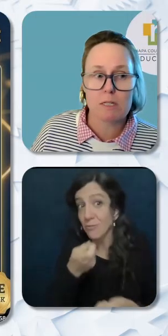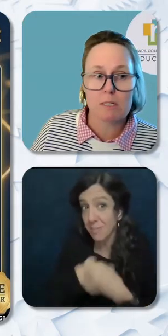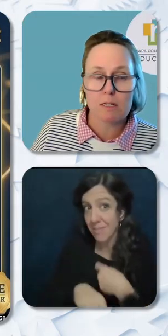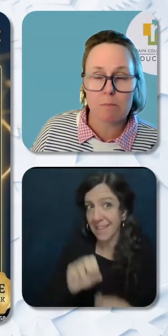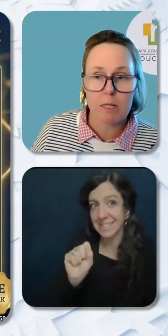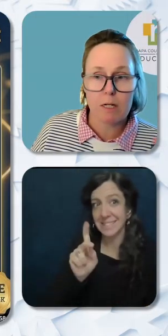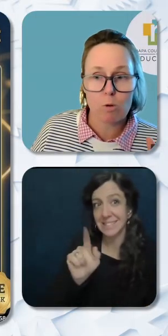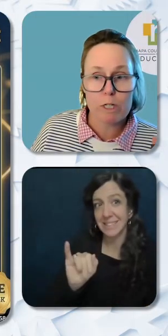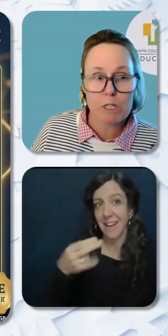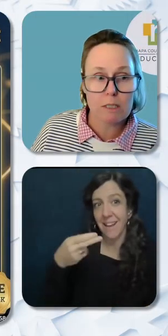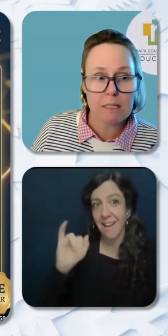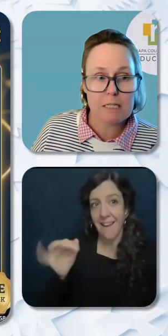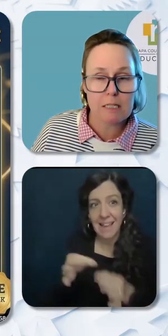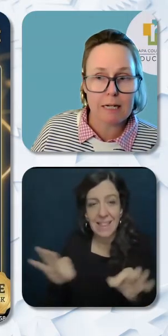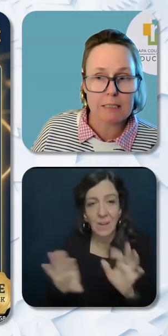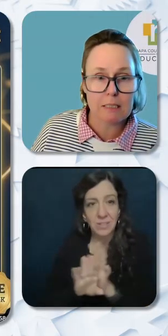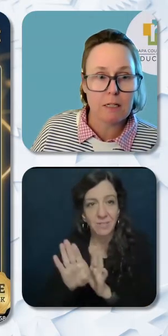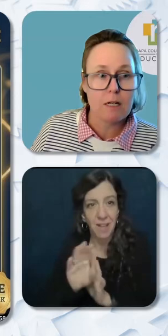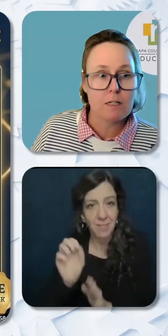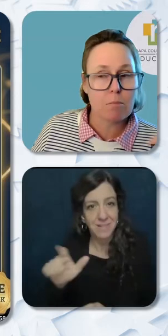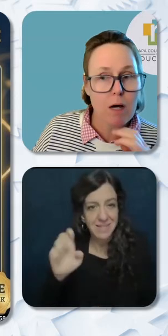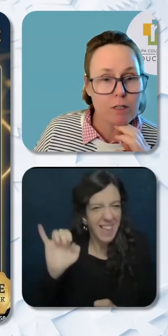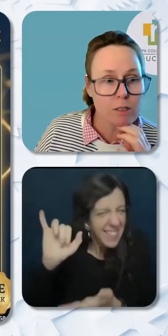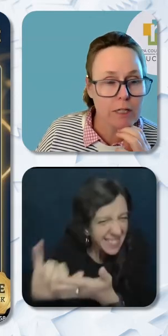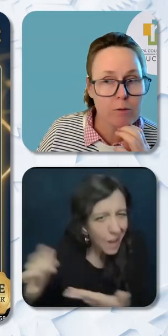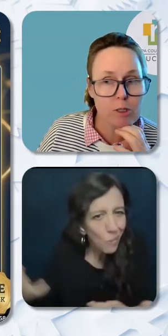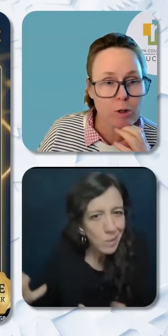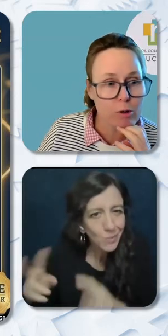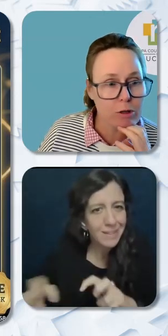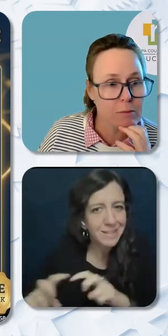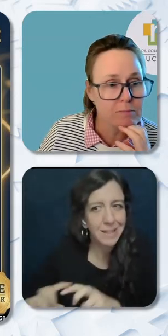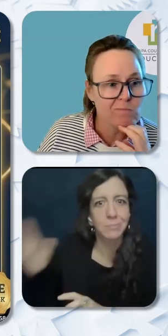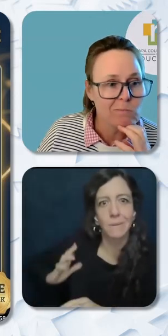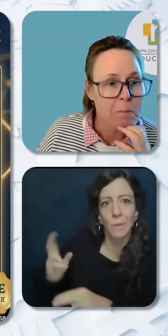which was the assessment originally selected to monitor language growth.